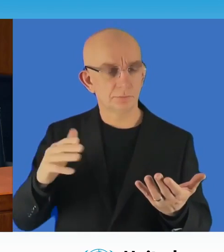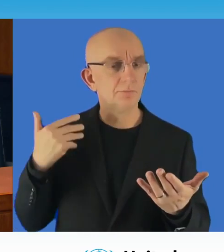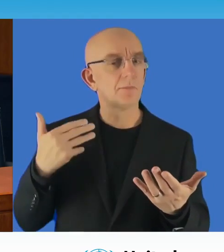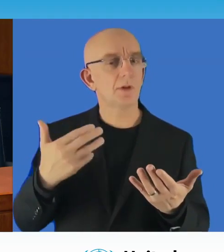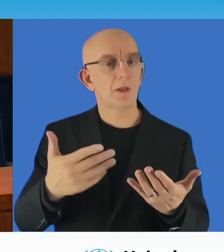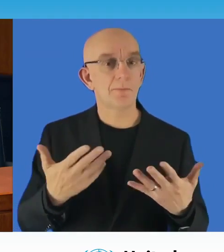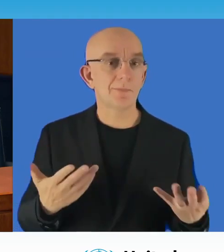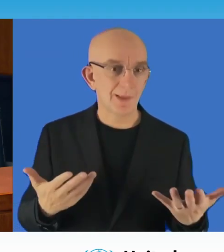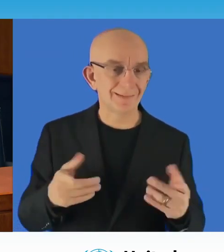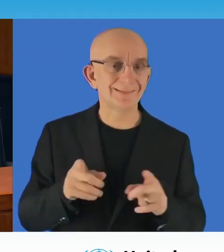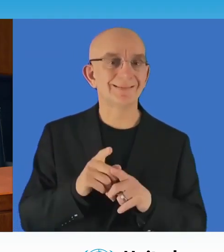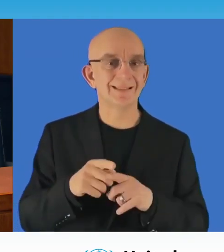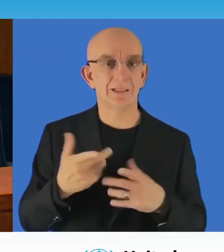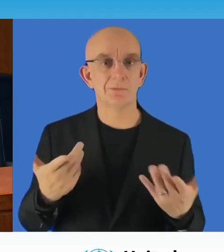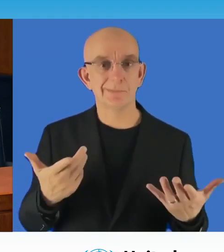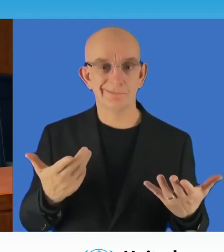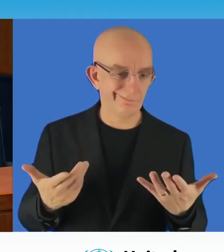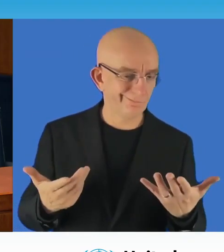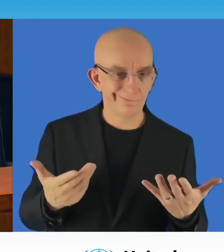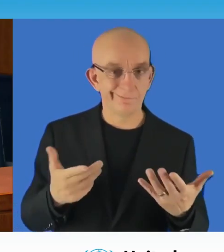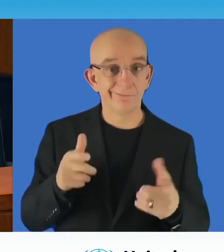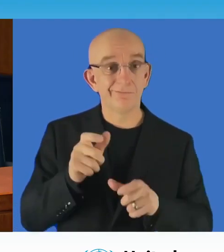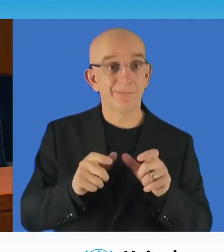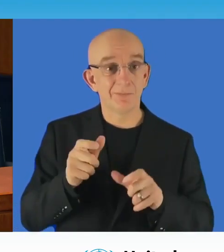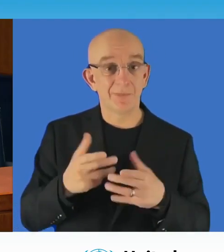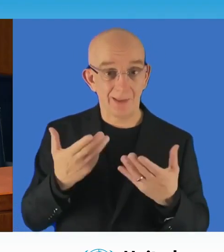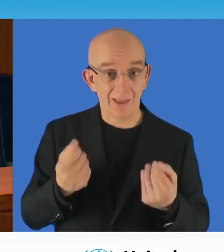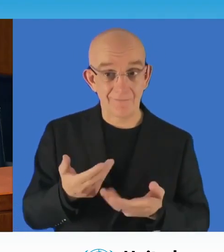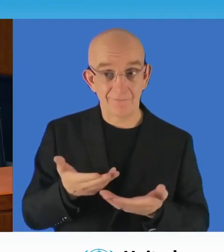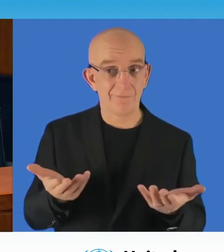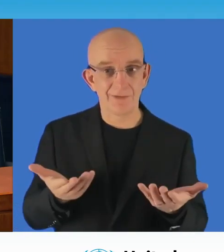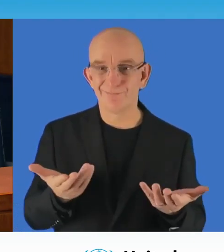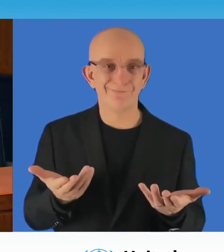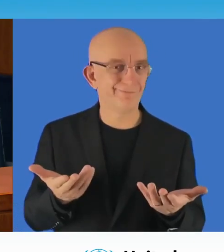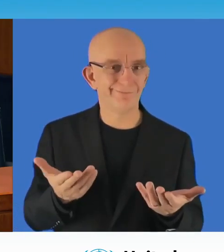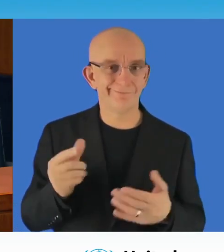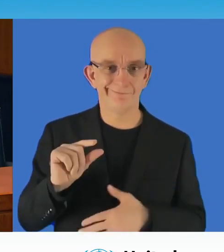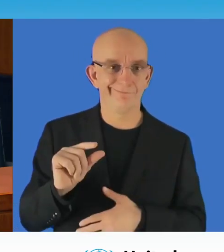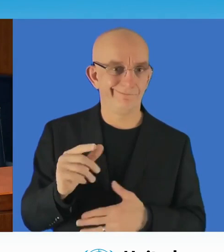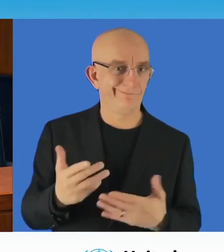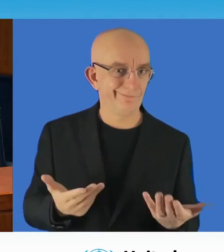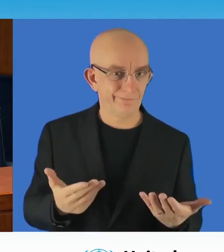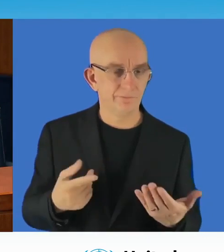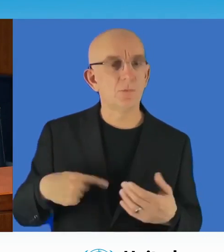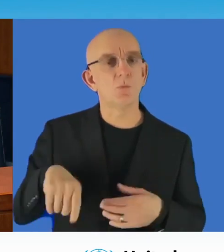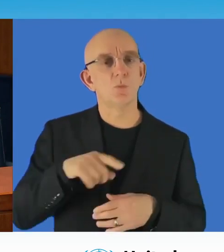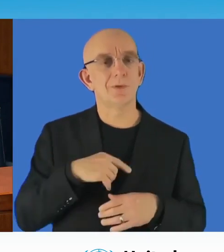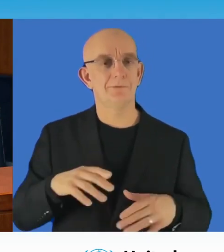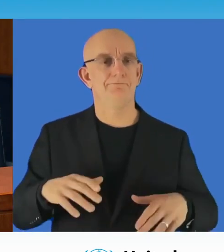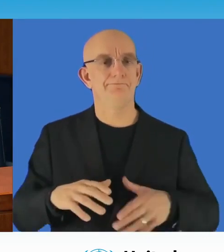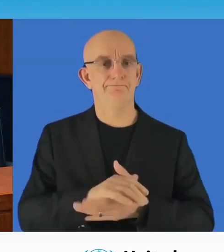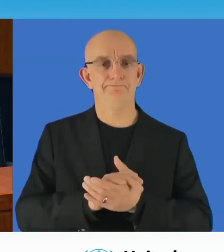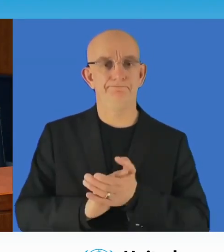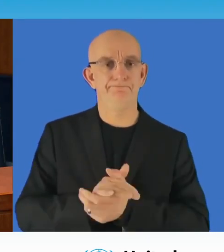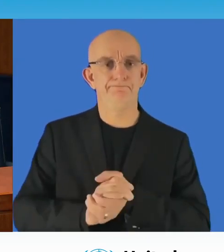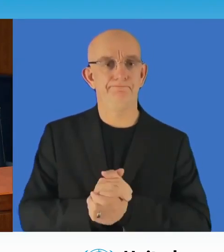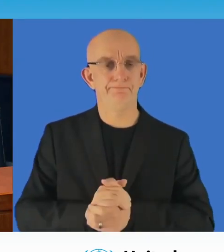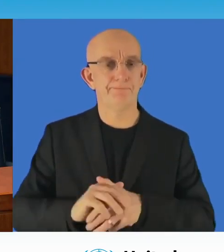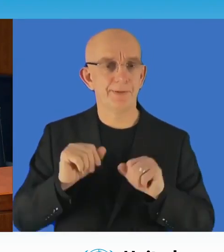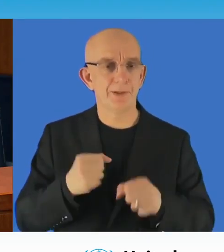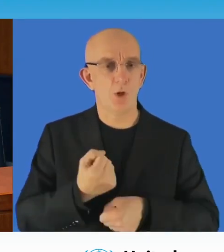terms we strongly we sorry we stand ready to work closely with on UN member states and International